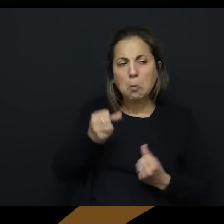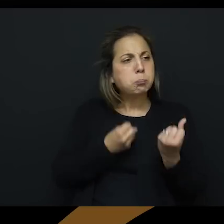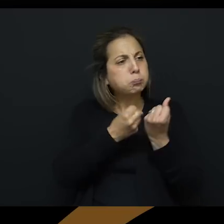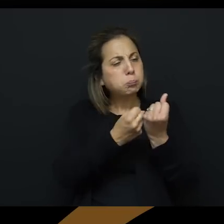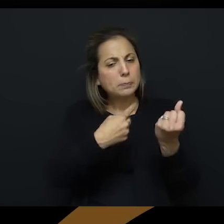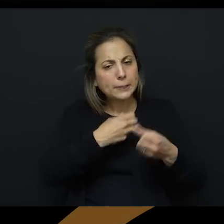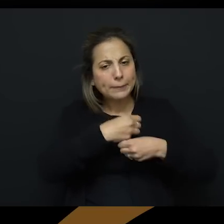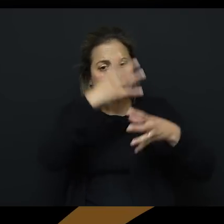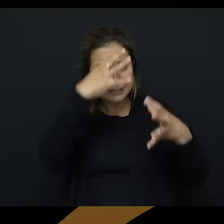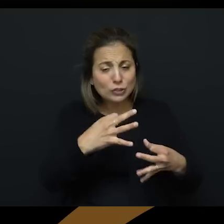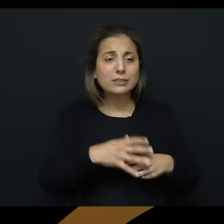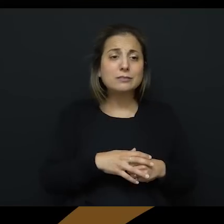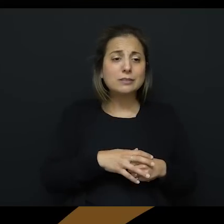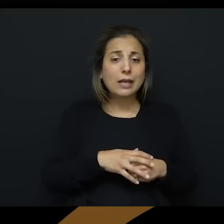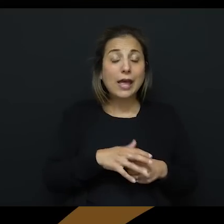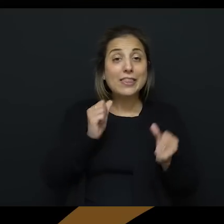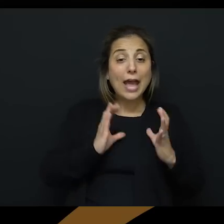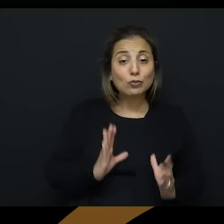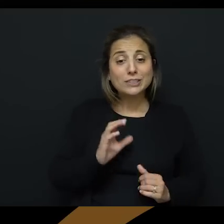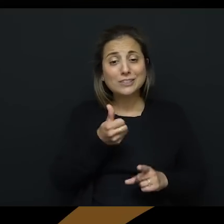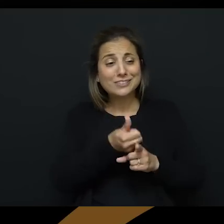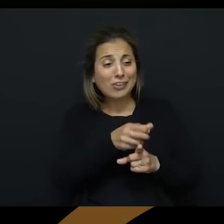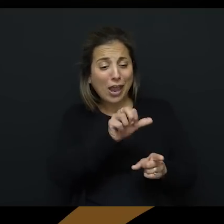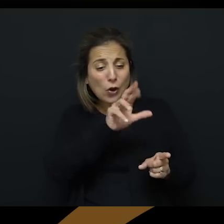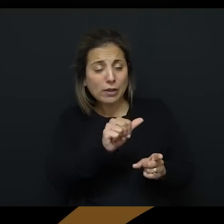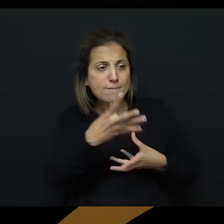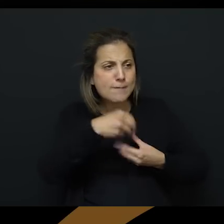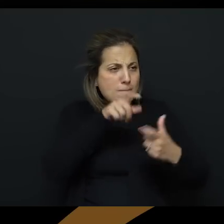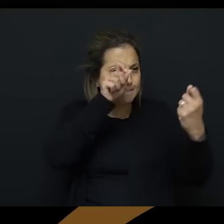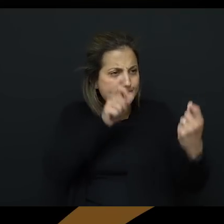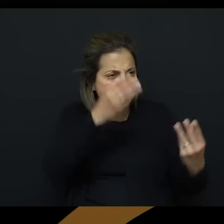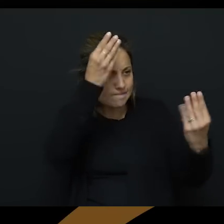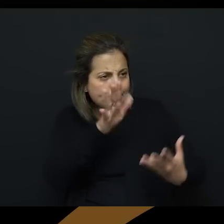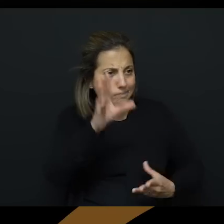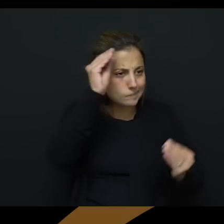And Aria got to have input on things as we as we filmed and